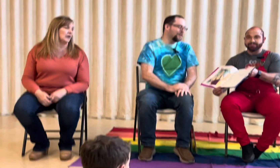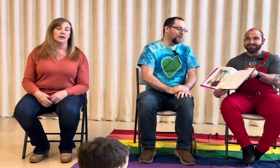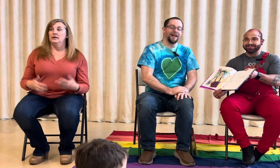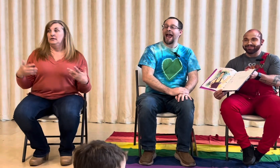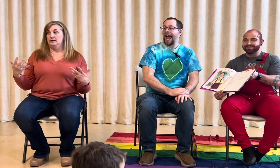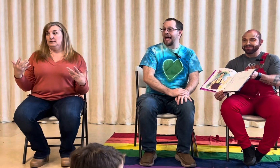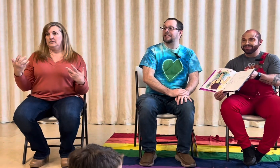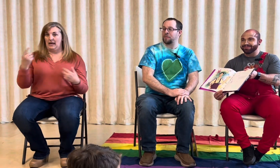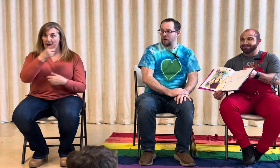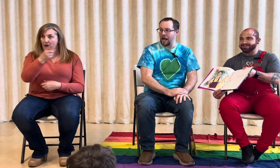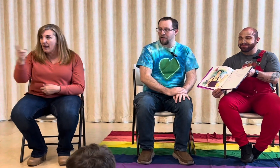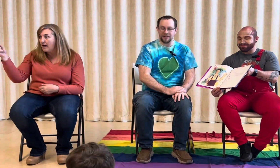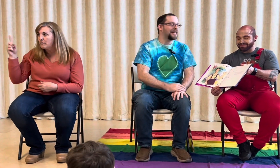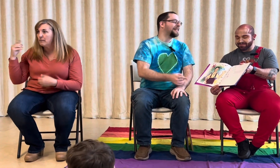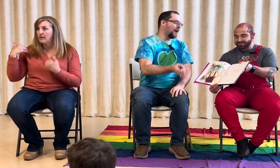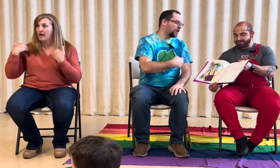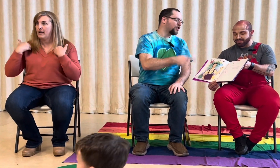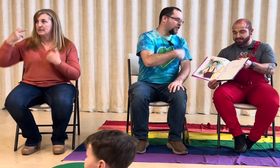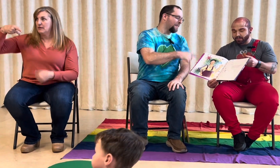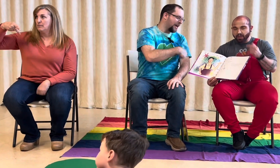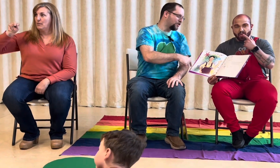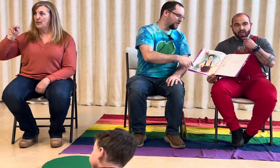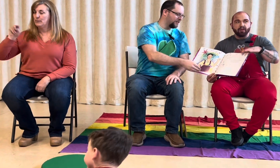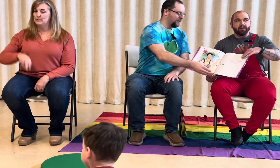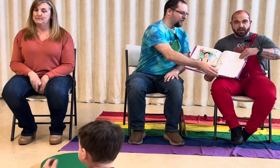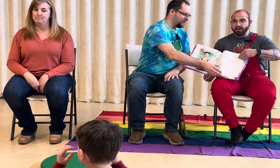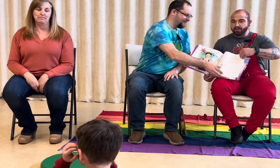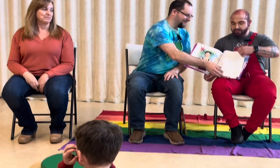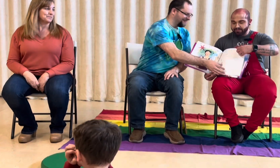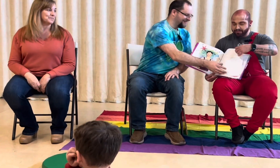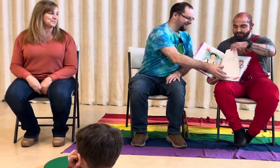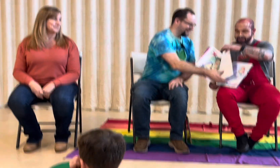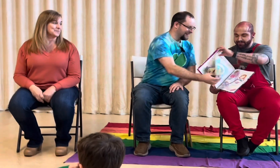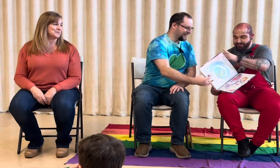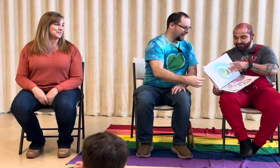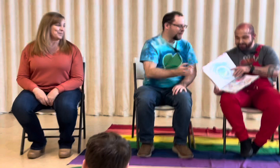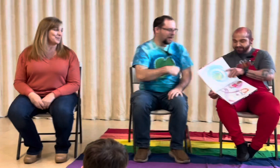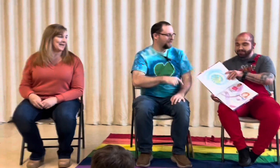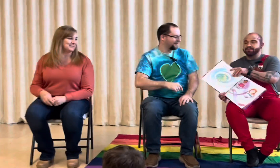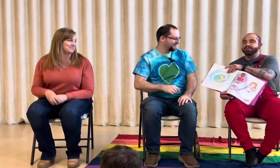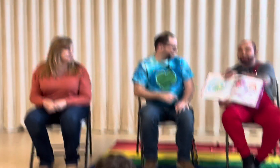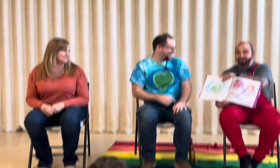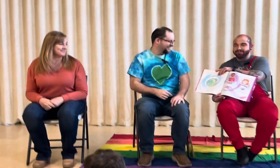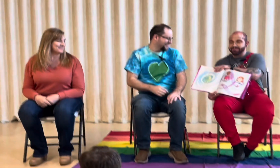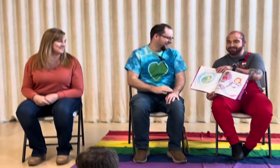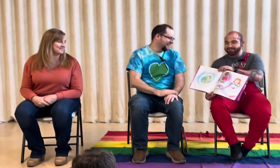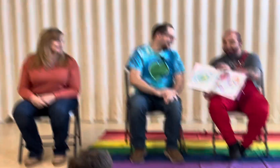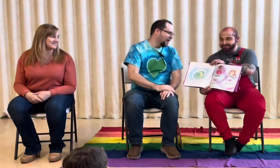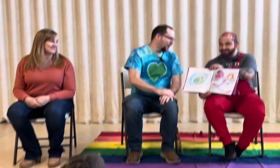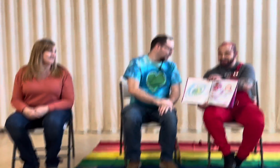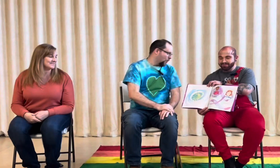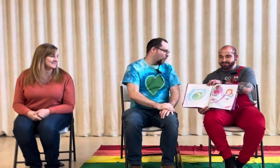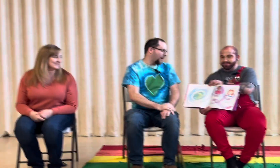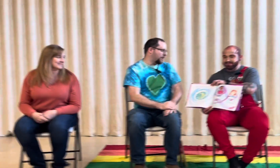everyone has pronouns. Now you can turn the page. There we go.